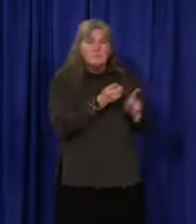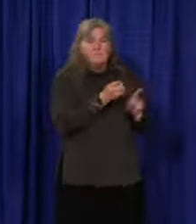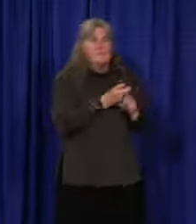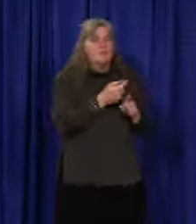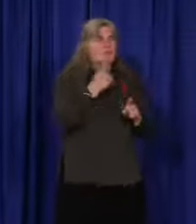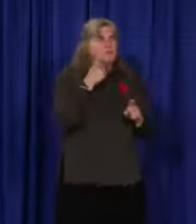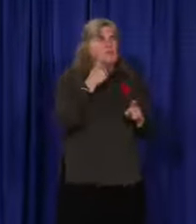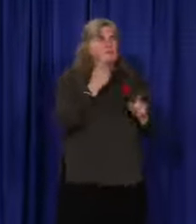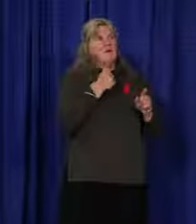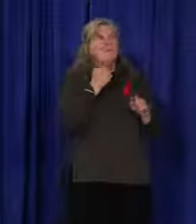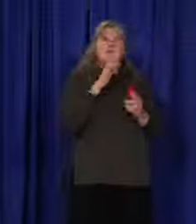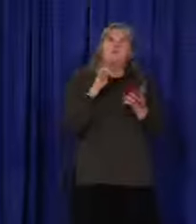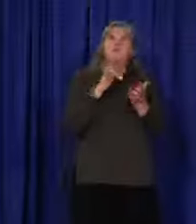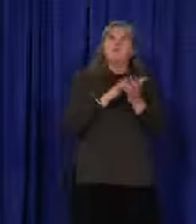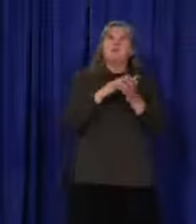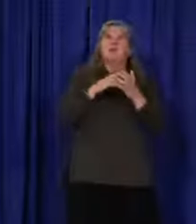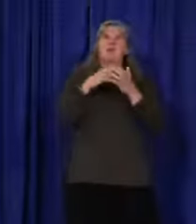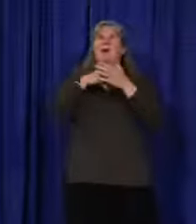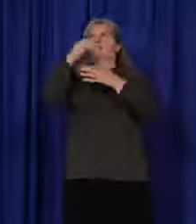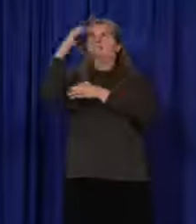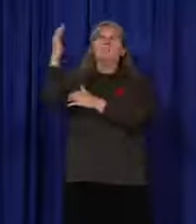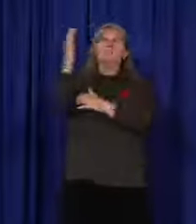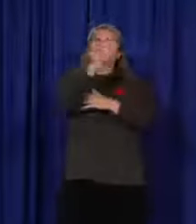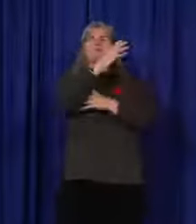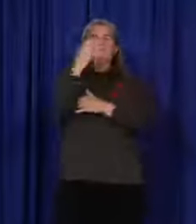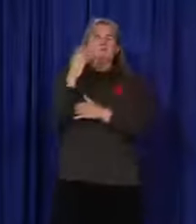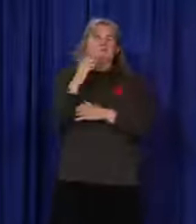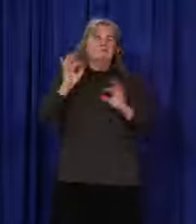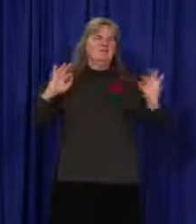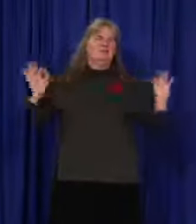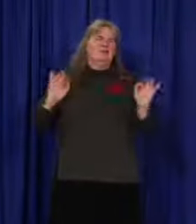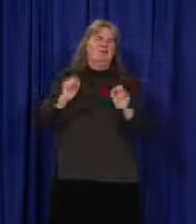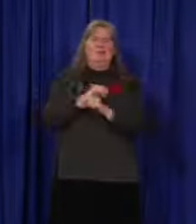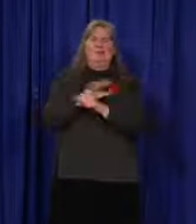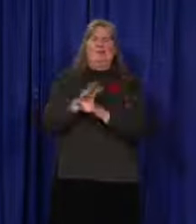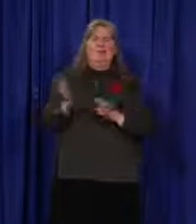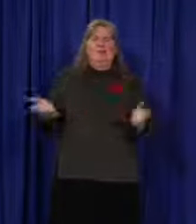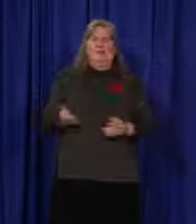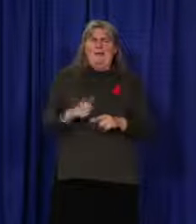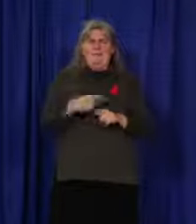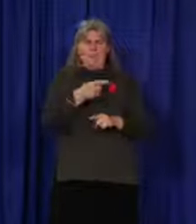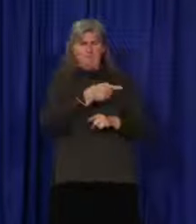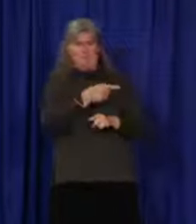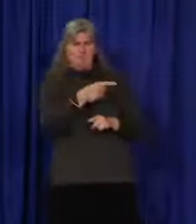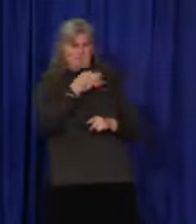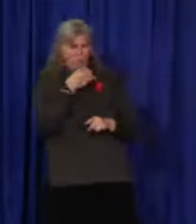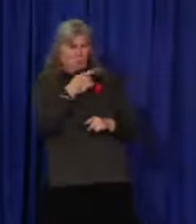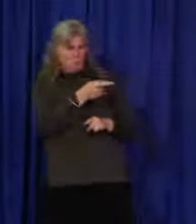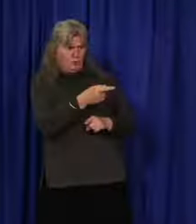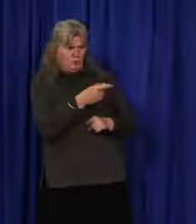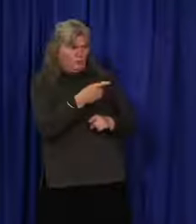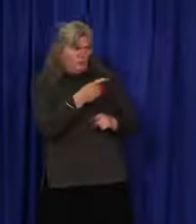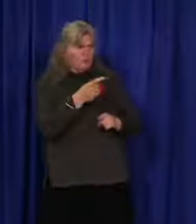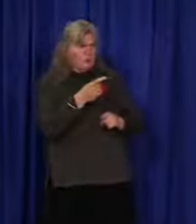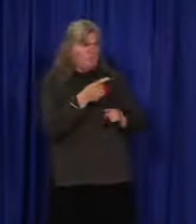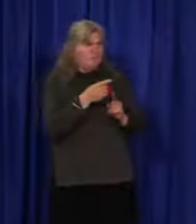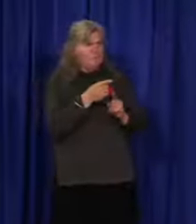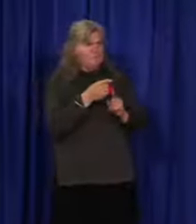this under order, then we're relying more on existing civil orders or -- and public